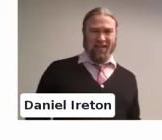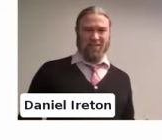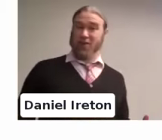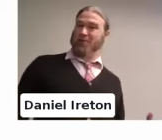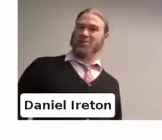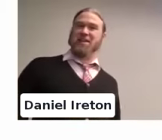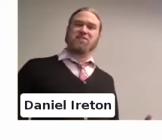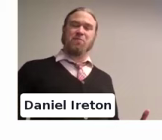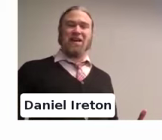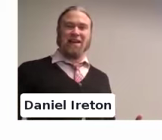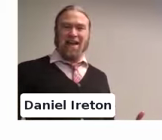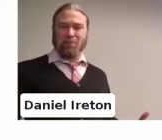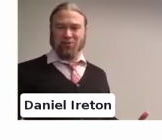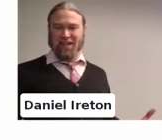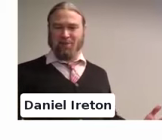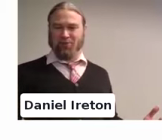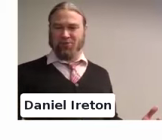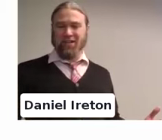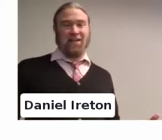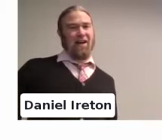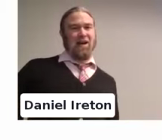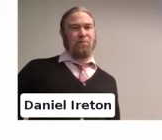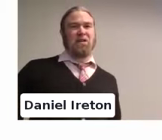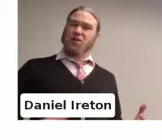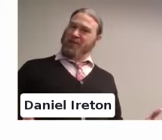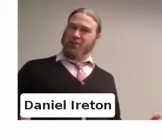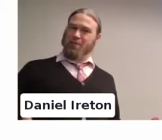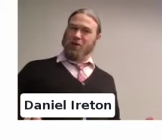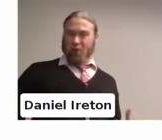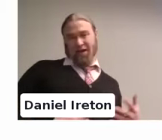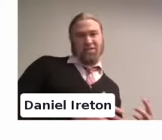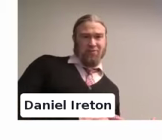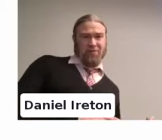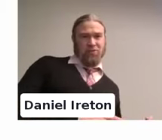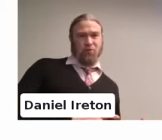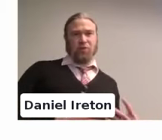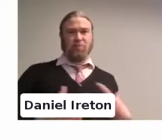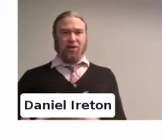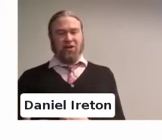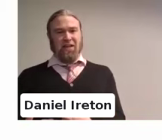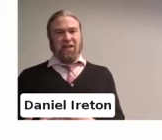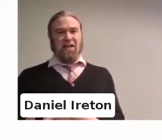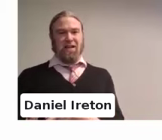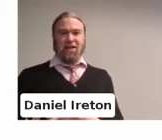Lot of roll and move, that monopoly, you're rolling dice you move to spot and candy land also applies, drawing hearts but randomly what you're going to do.